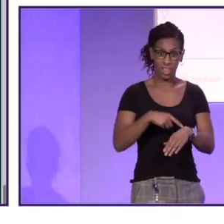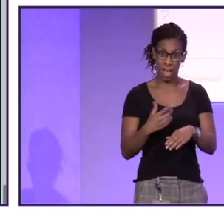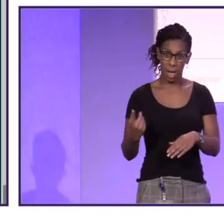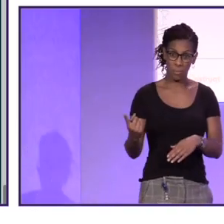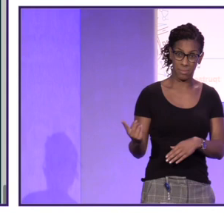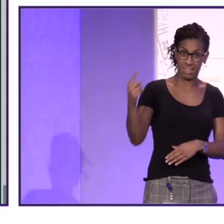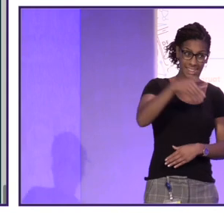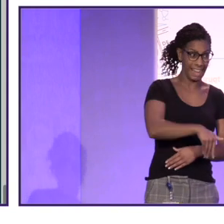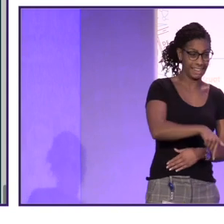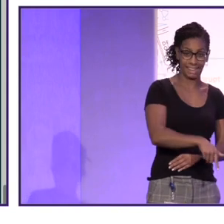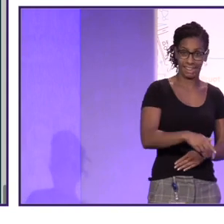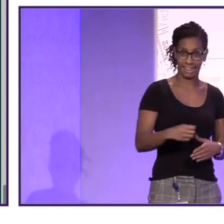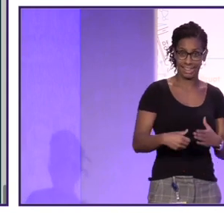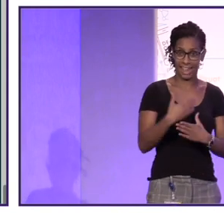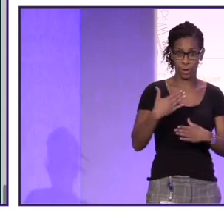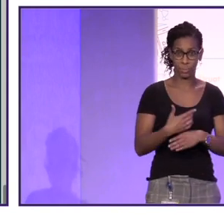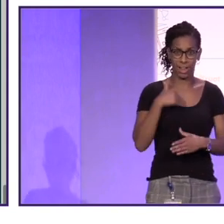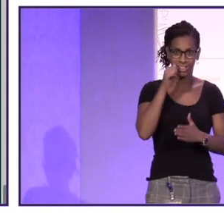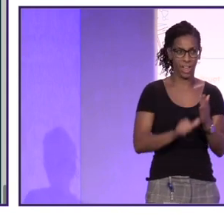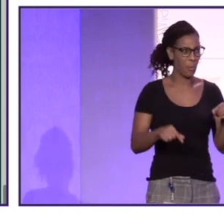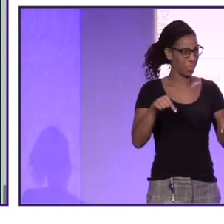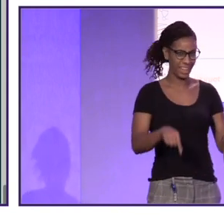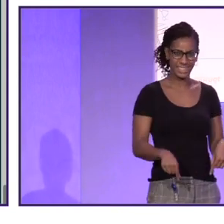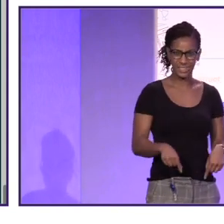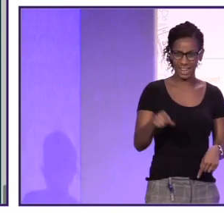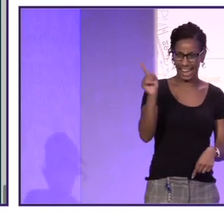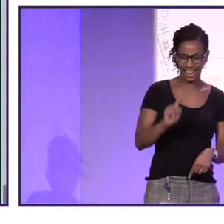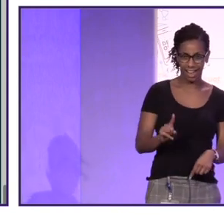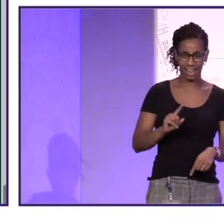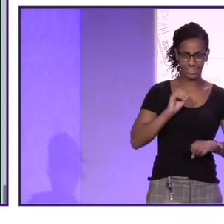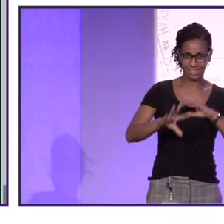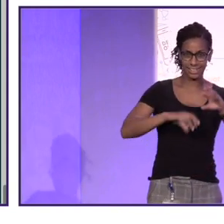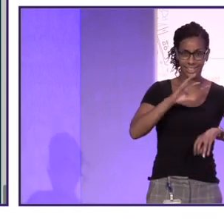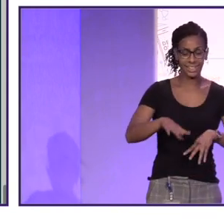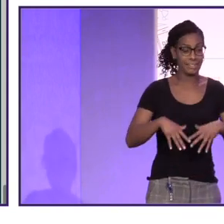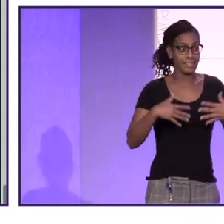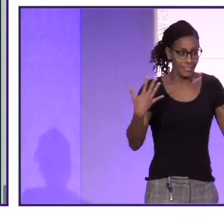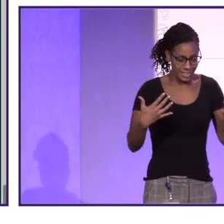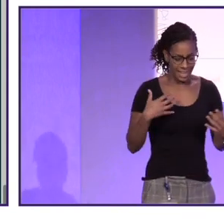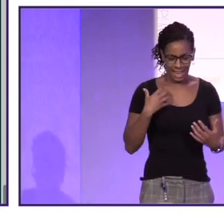This is what we start with, with an ignite. Clearly, I have some regrets at the moment.